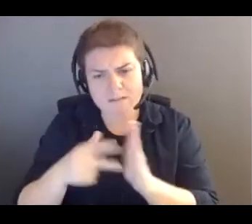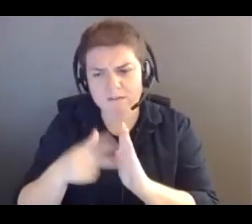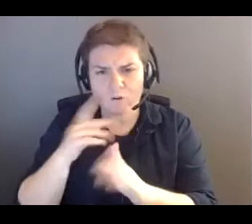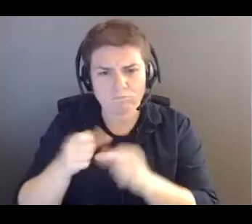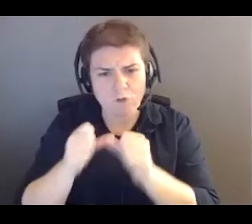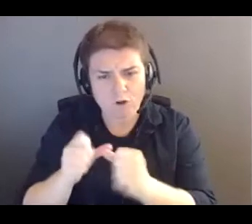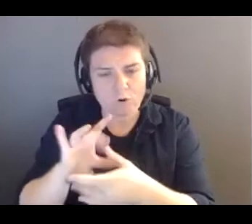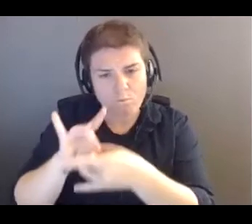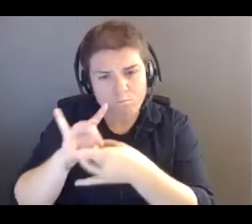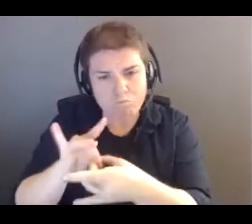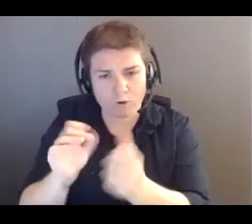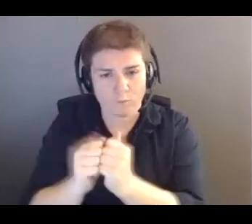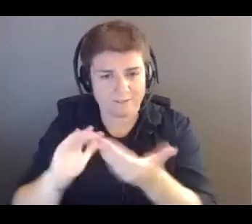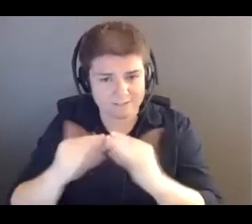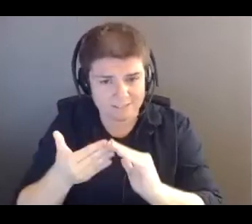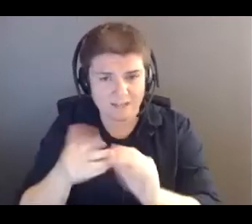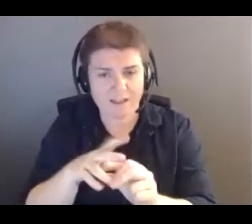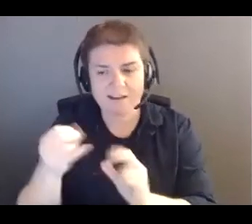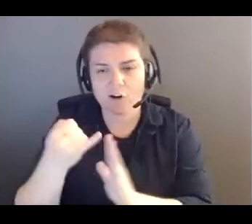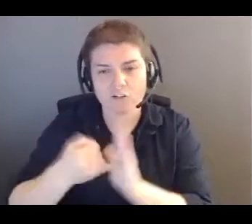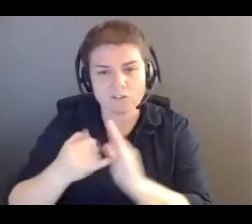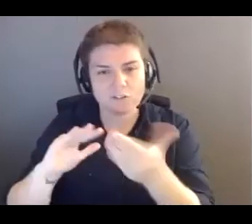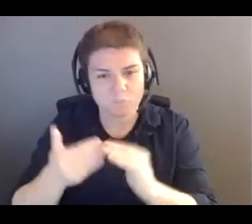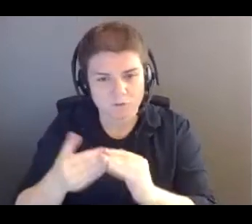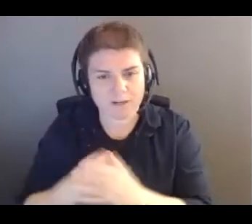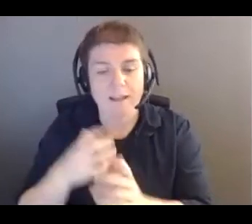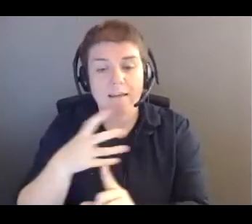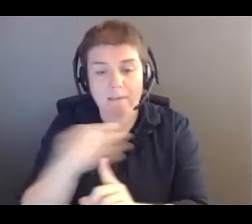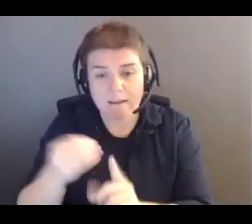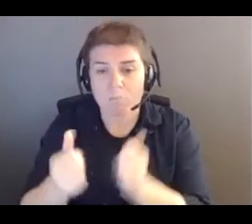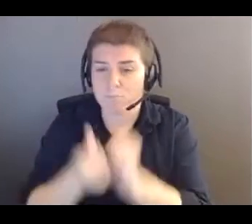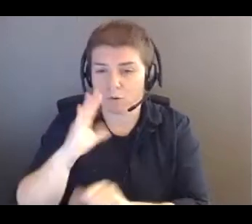with the city and its artistic communities and that most of your work is accessible to